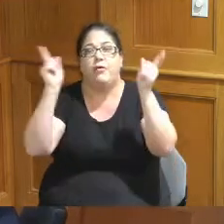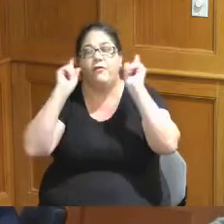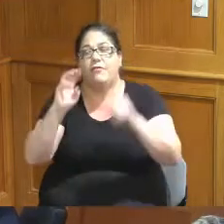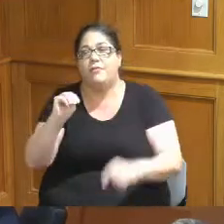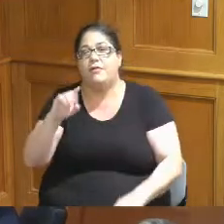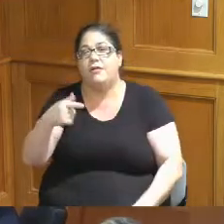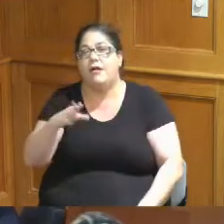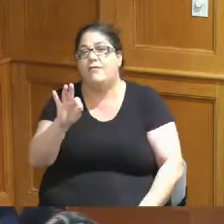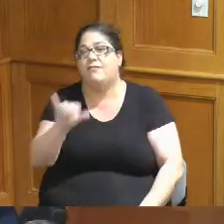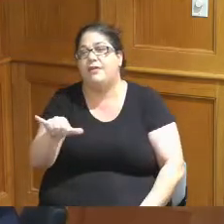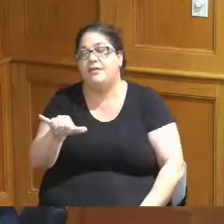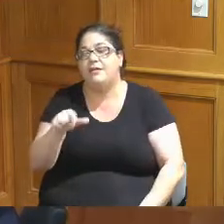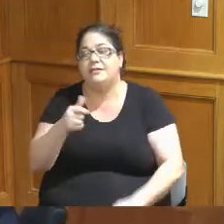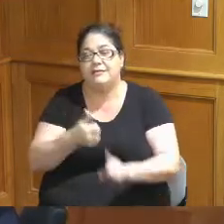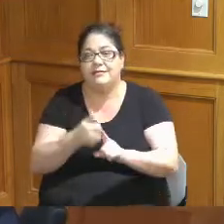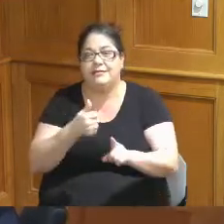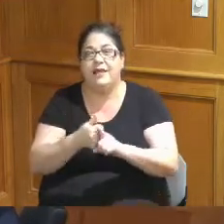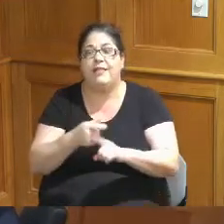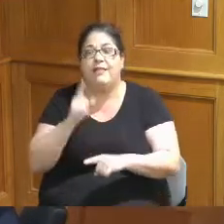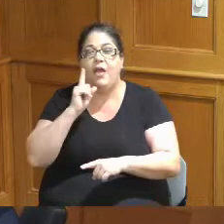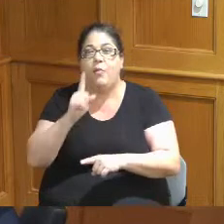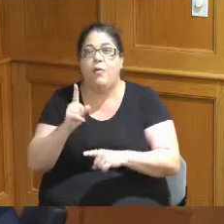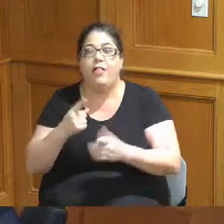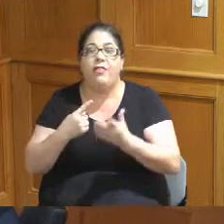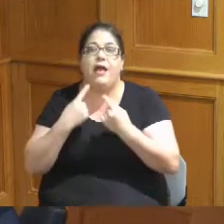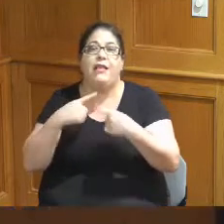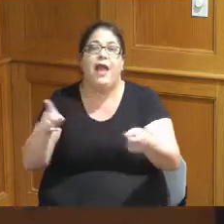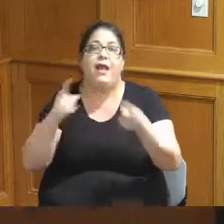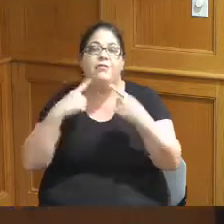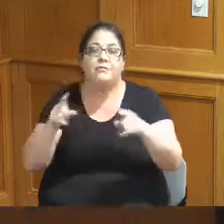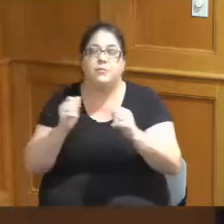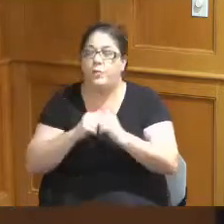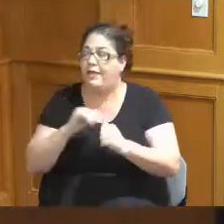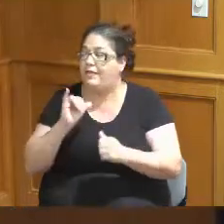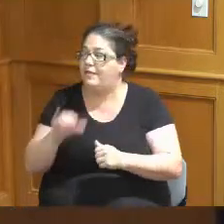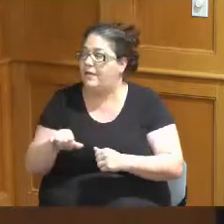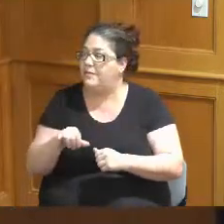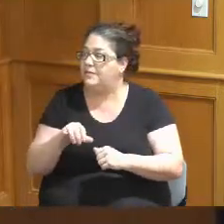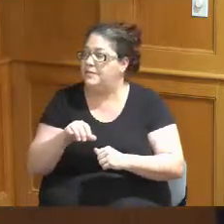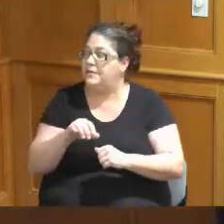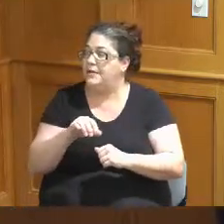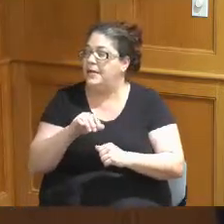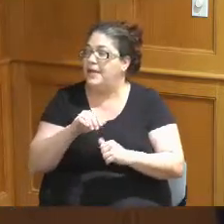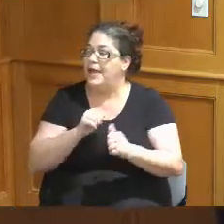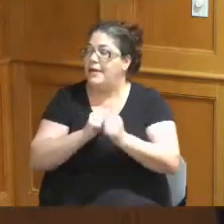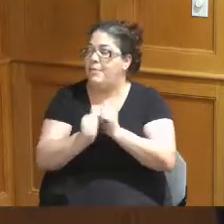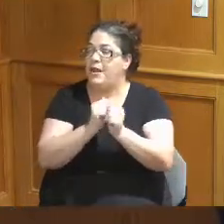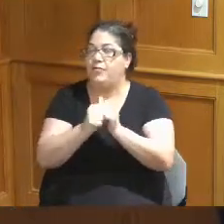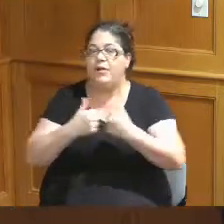defibrillators and we all know what happened with Demar Hamlin and they were Thanking us in